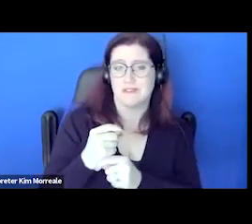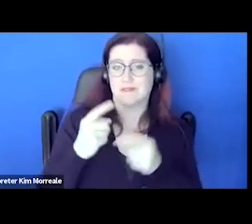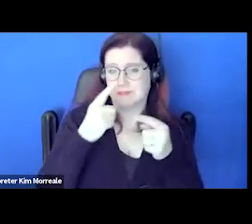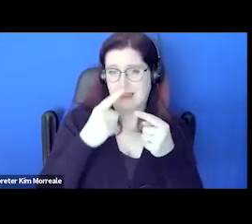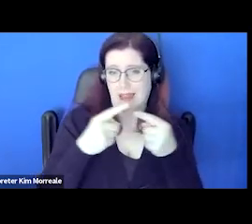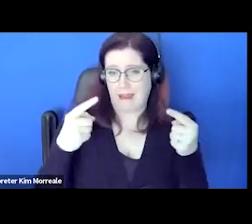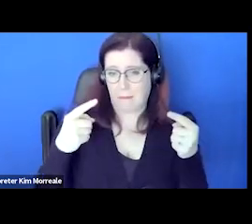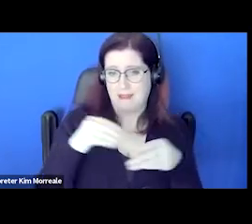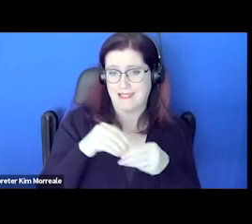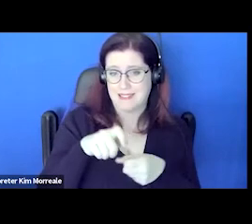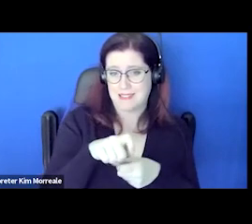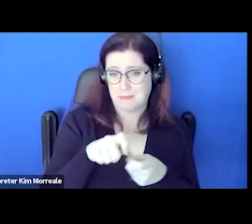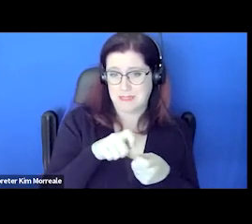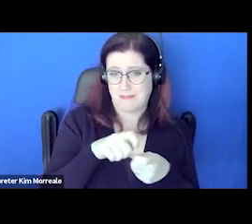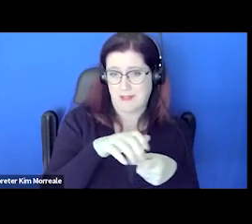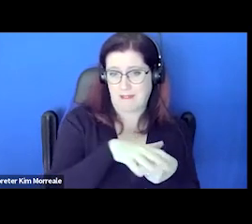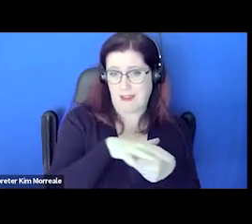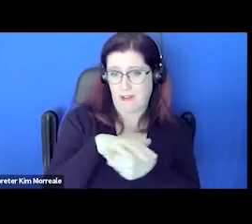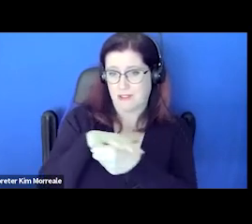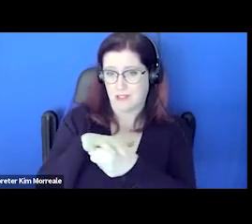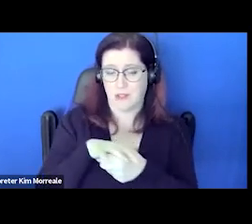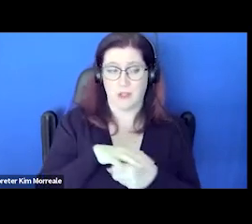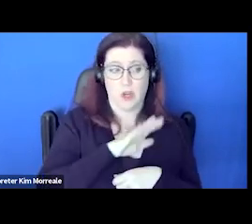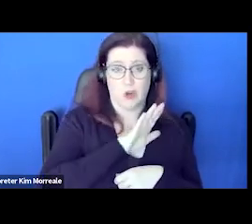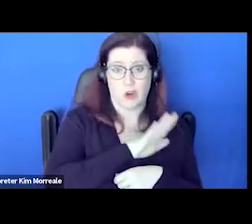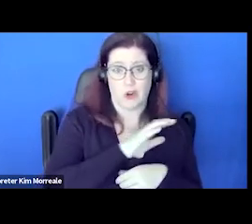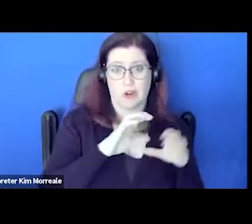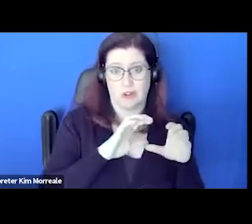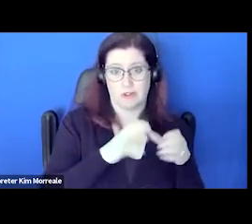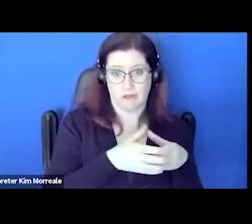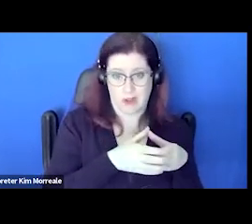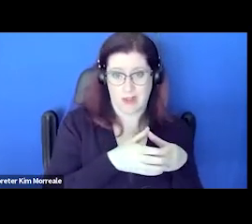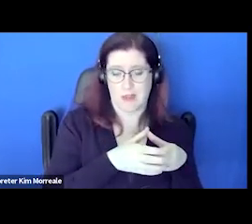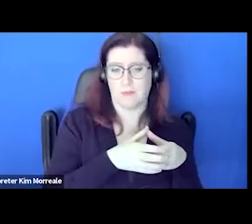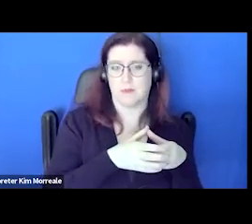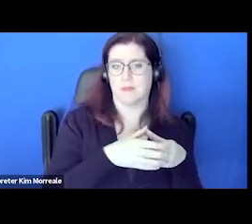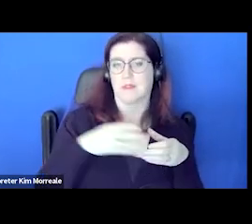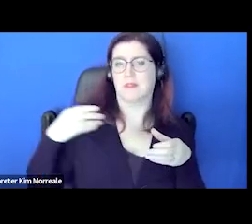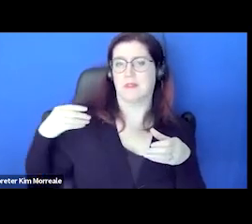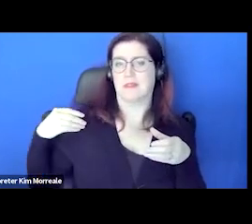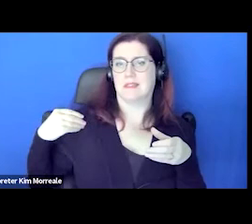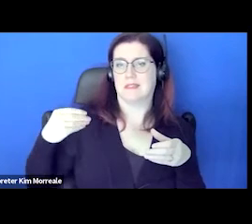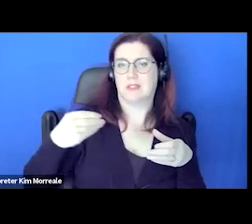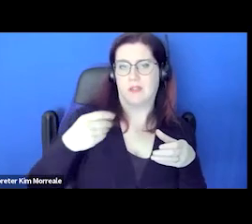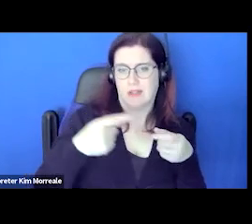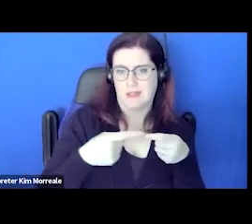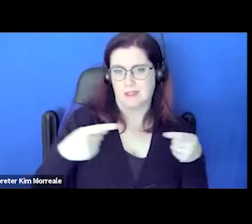And so she's a tribe that historically they were enemies of the crow